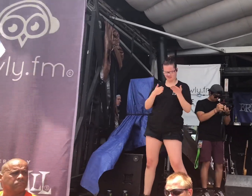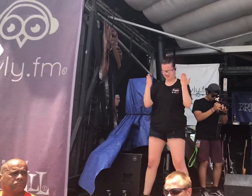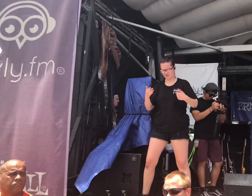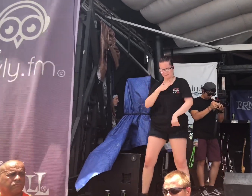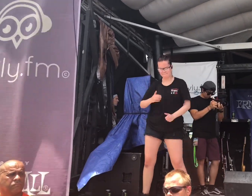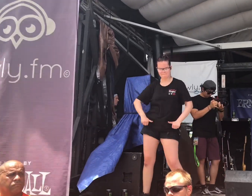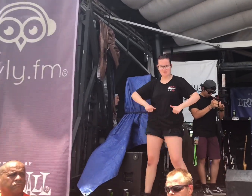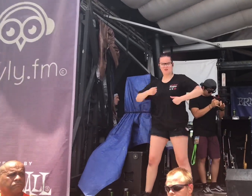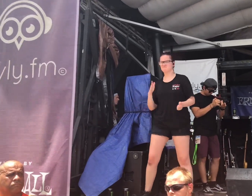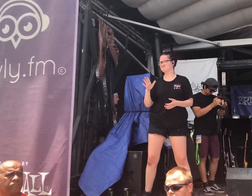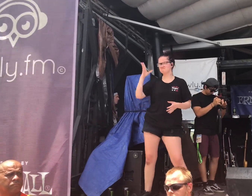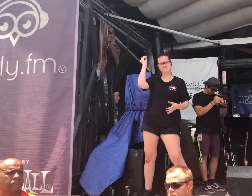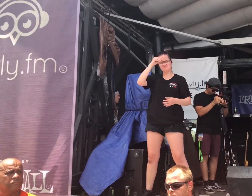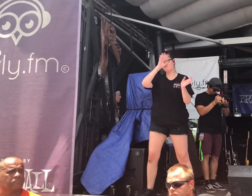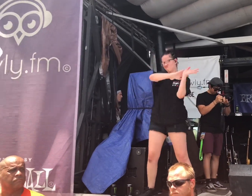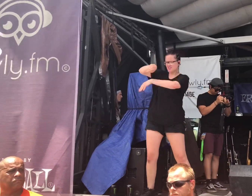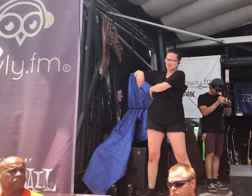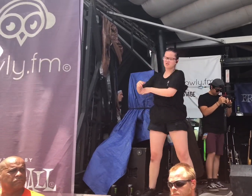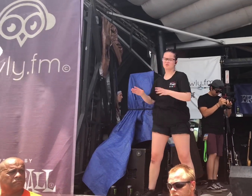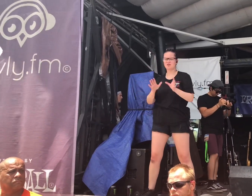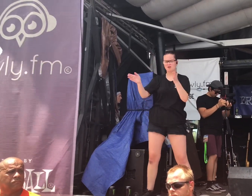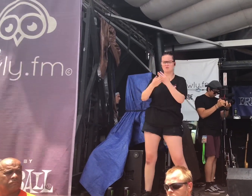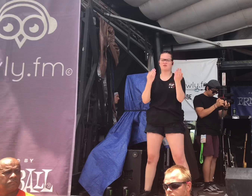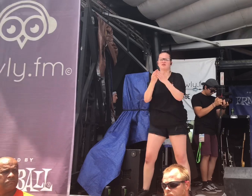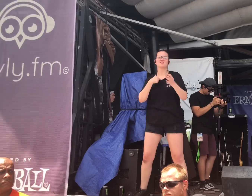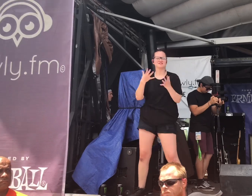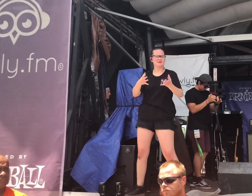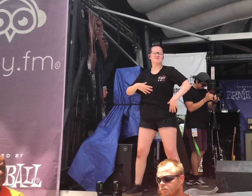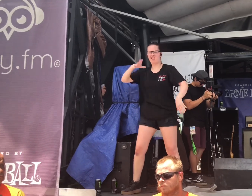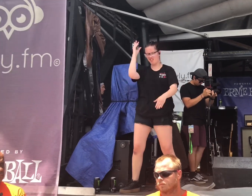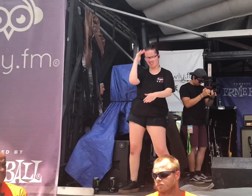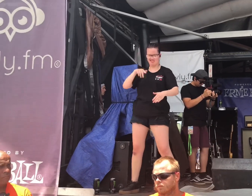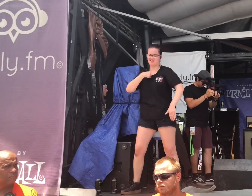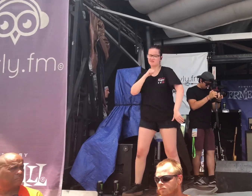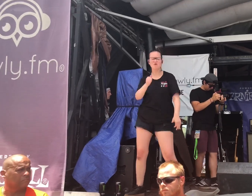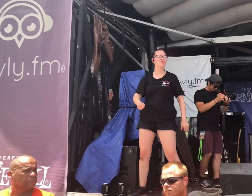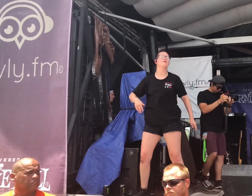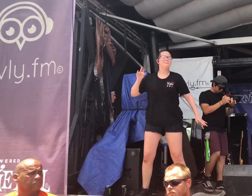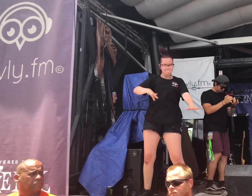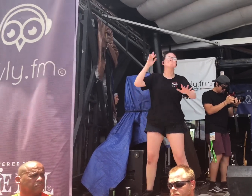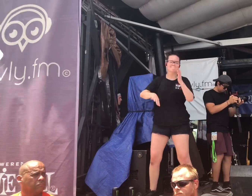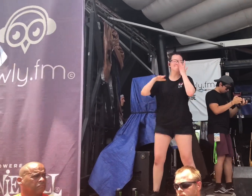And it's not your choice Going to do what I want Cuz I'm not a little boy